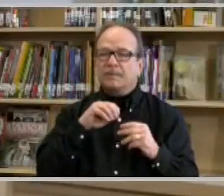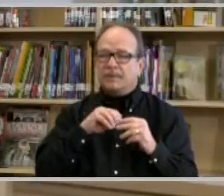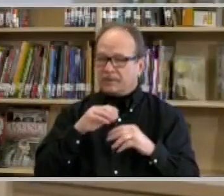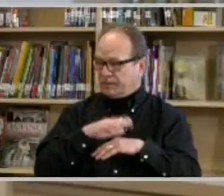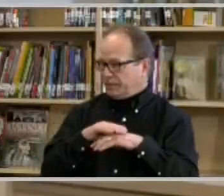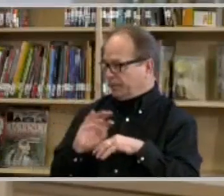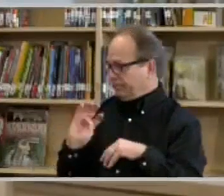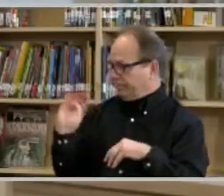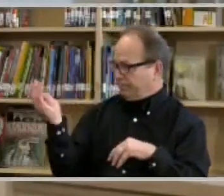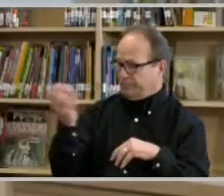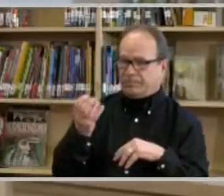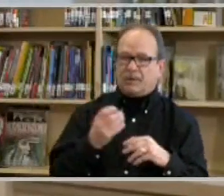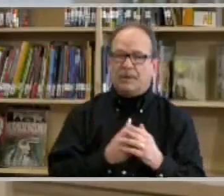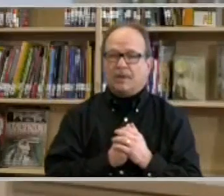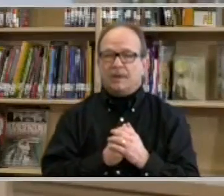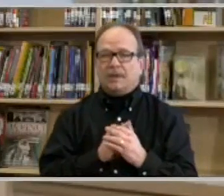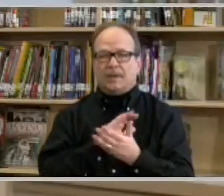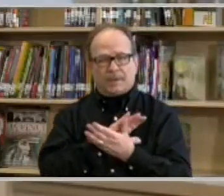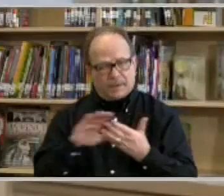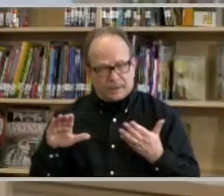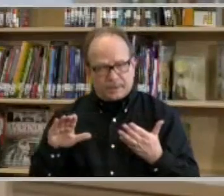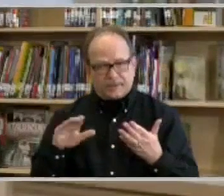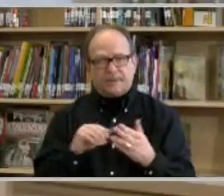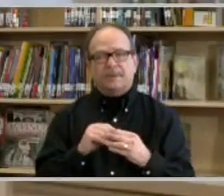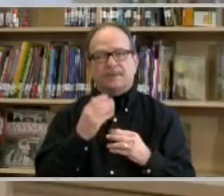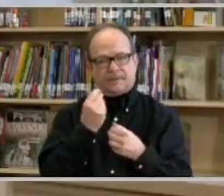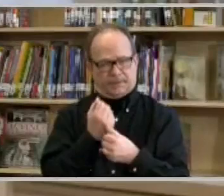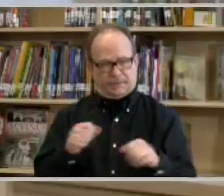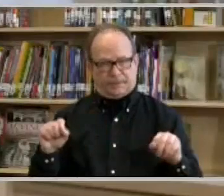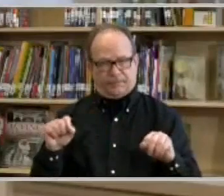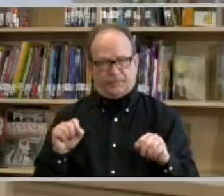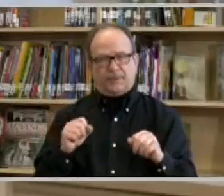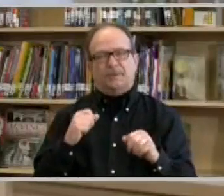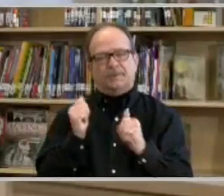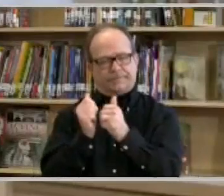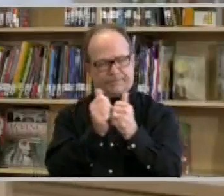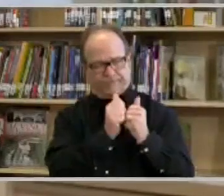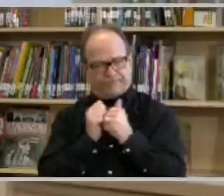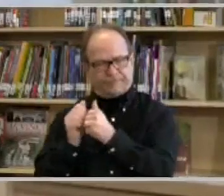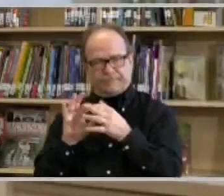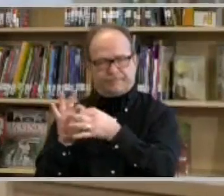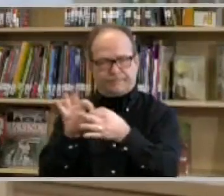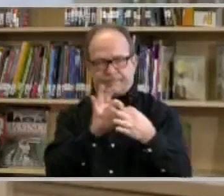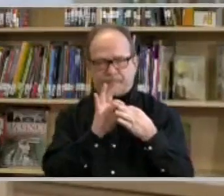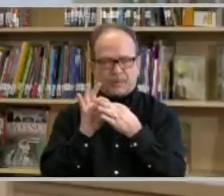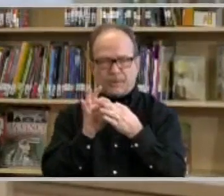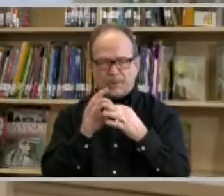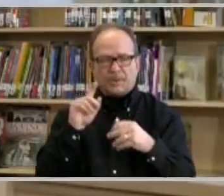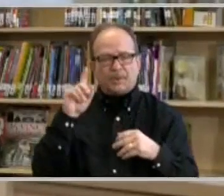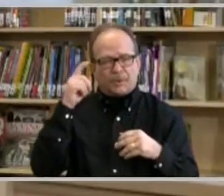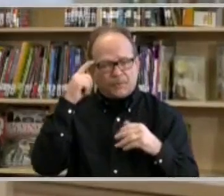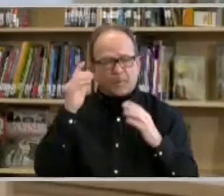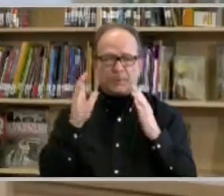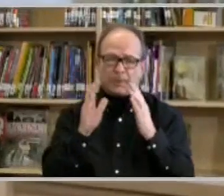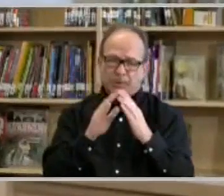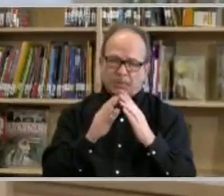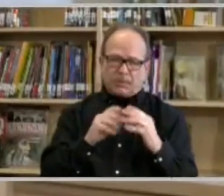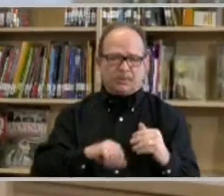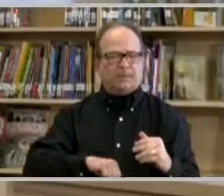OF PEOPLE AROUND THIS TABLE. THAT CLEAN AND SAFE GO TOGETHER.